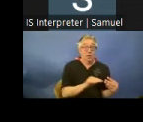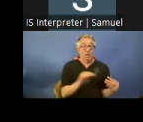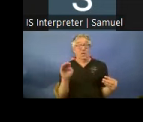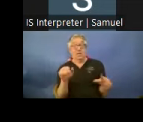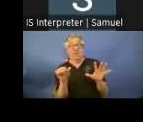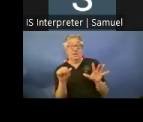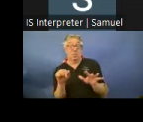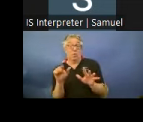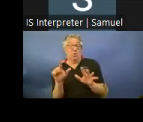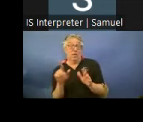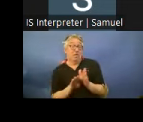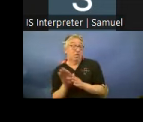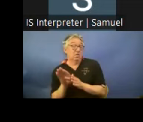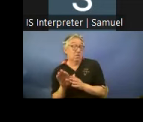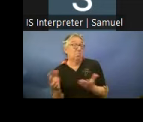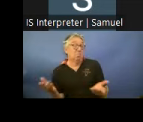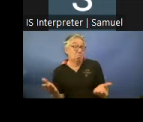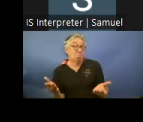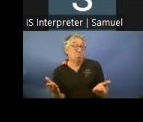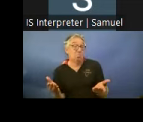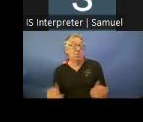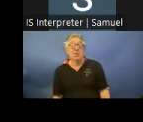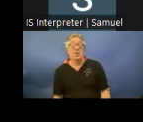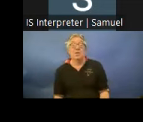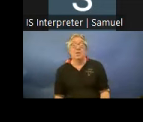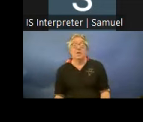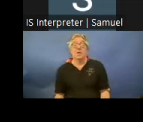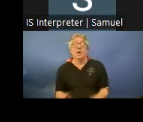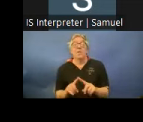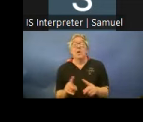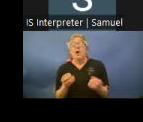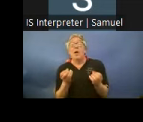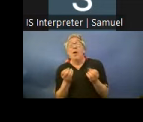of pledges being relevant for Persons with Disabilities.